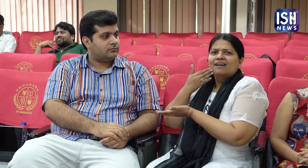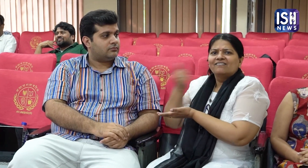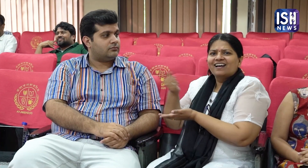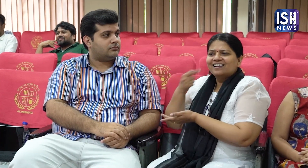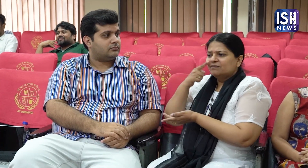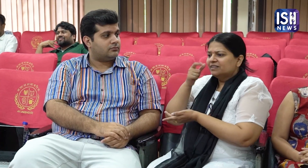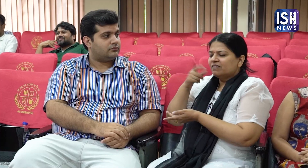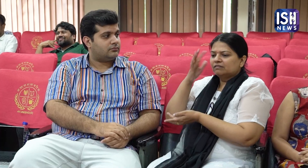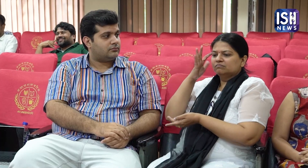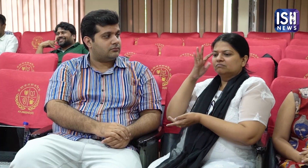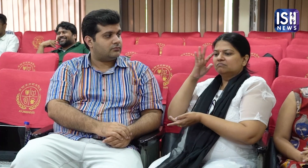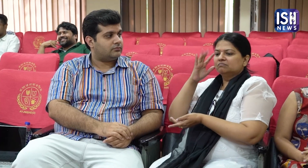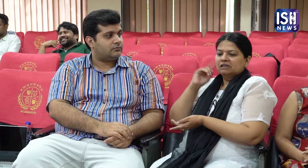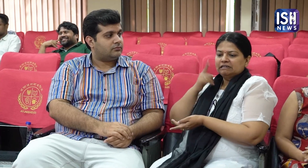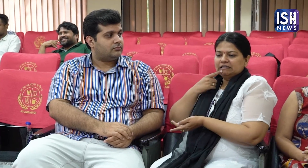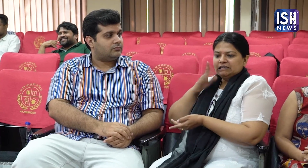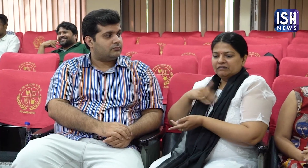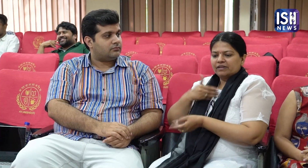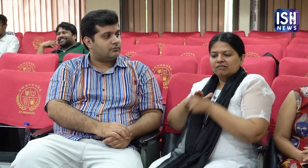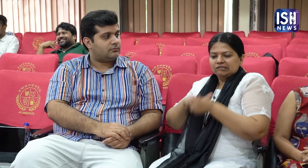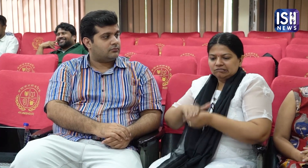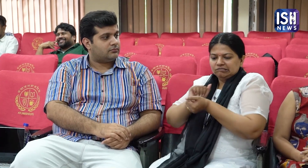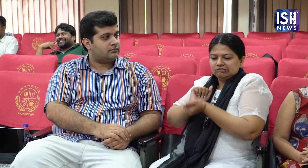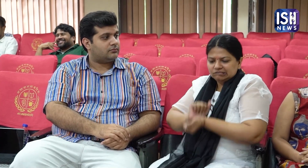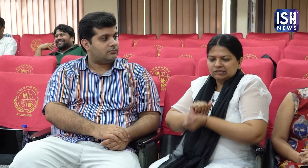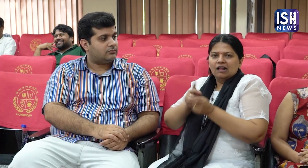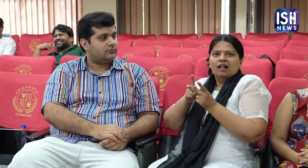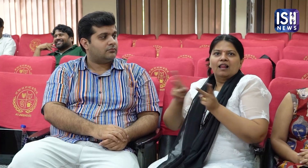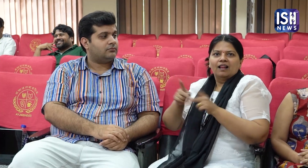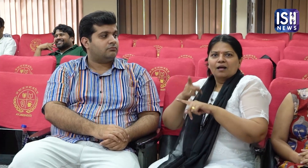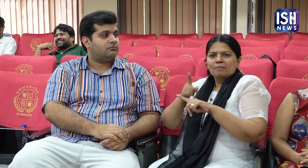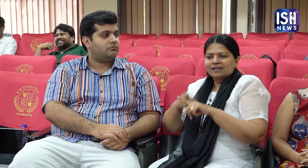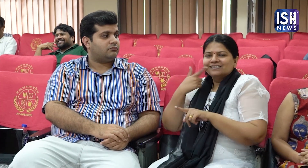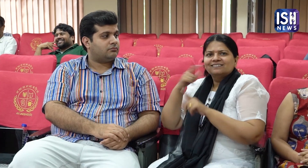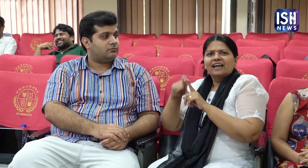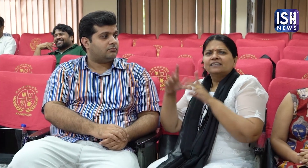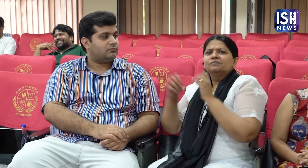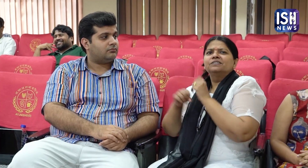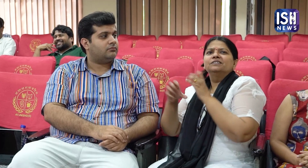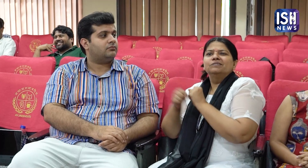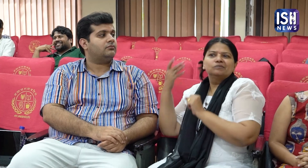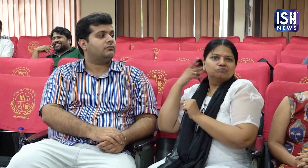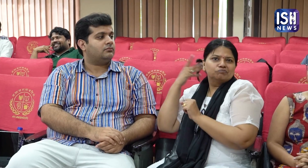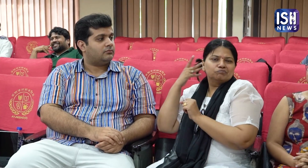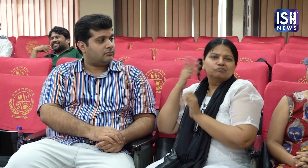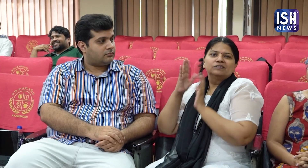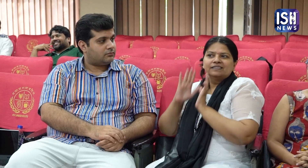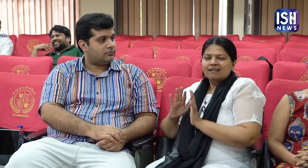Parents panic and restrict the Deaf child. The child misses out on its identity and are given cochlear implants.